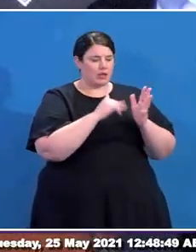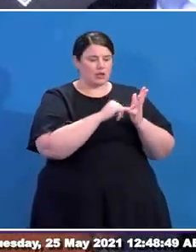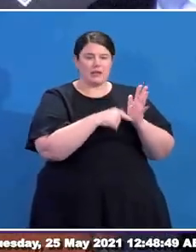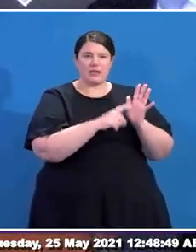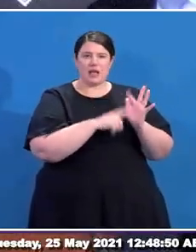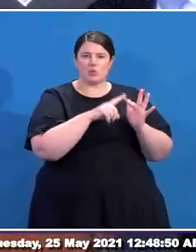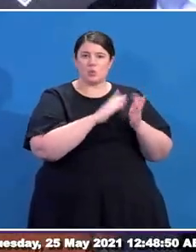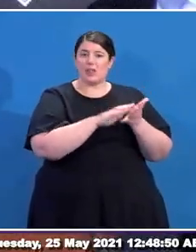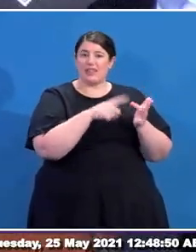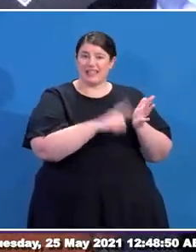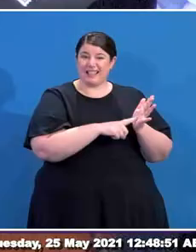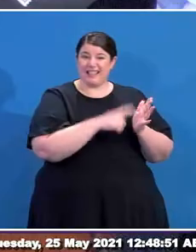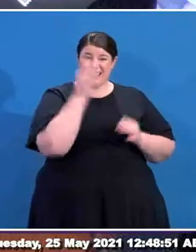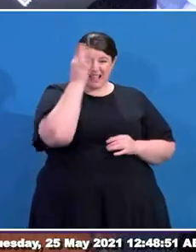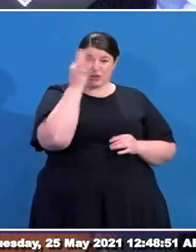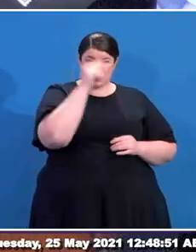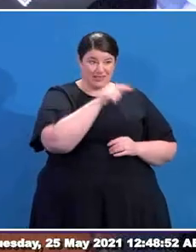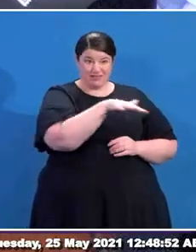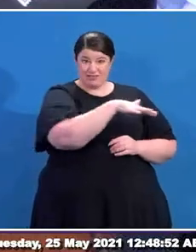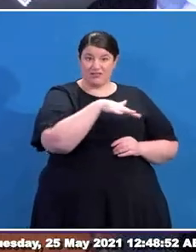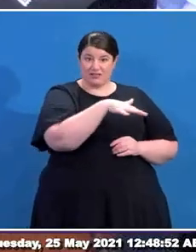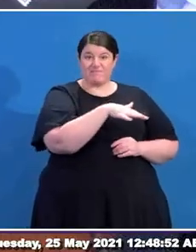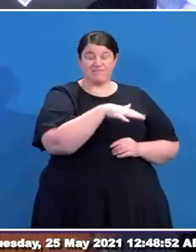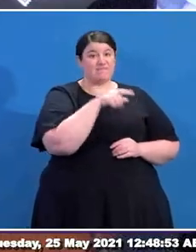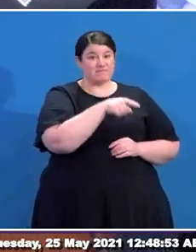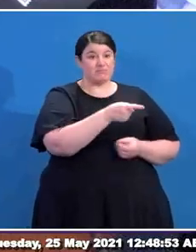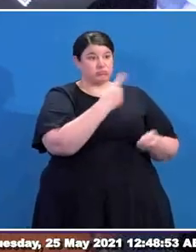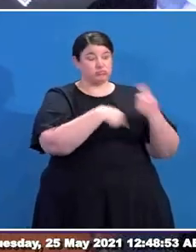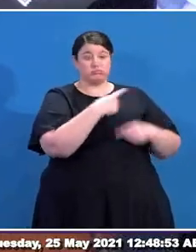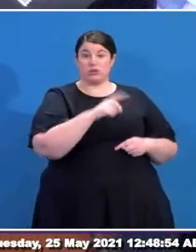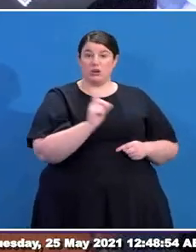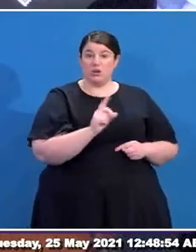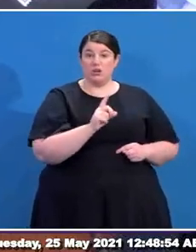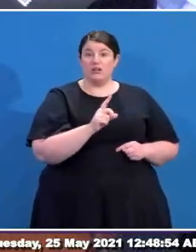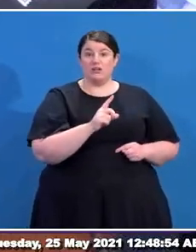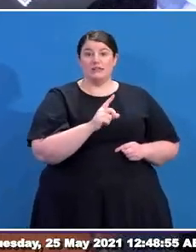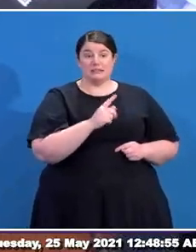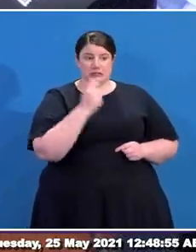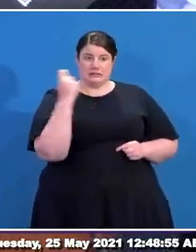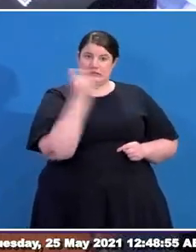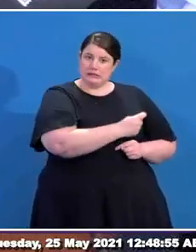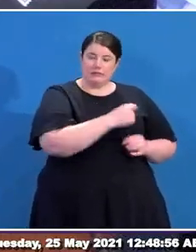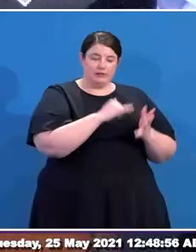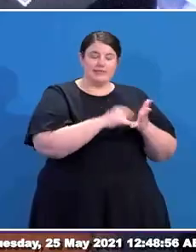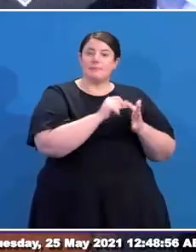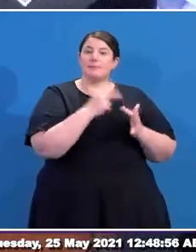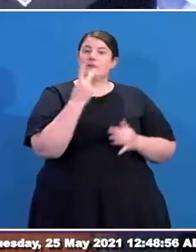And she told you that charges had been laid against SP2 in relation to